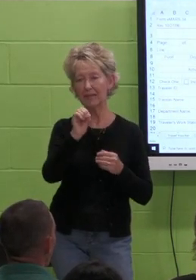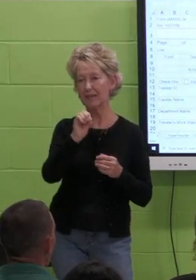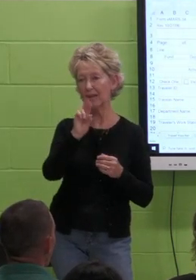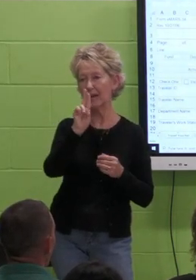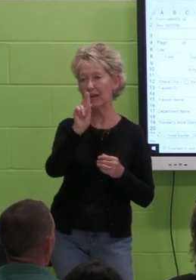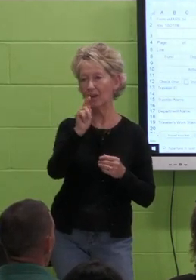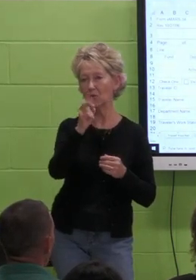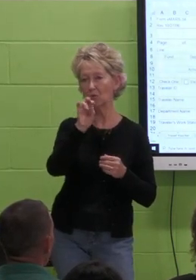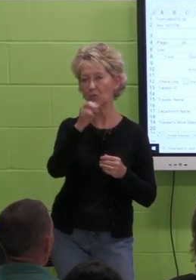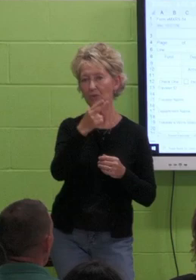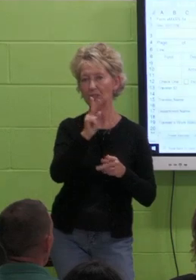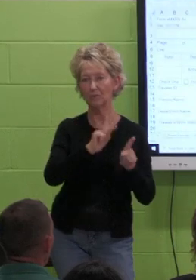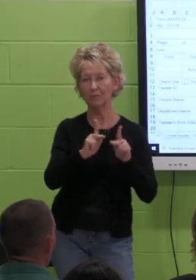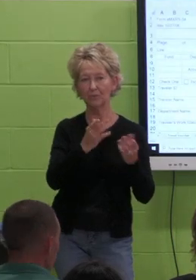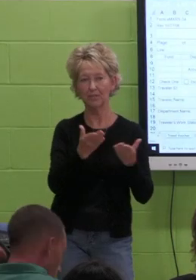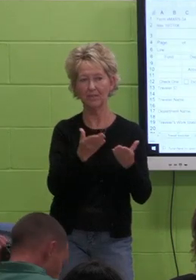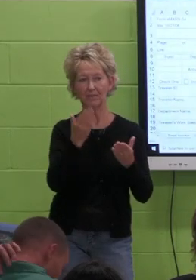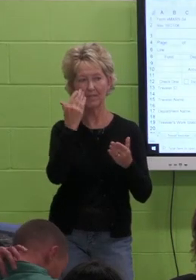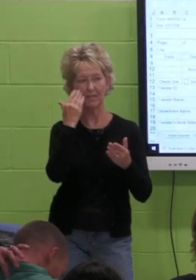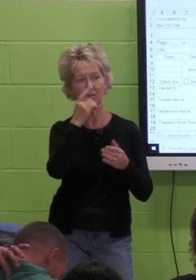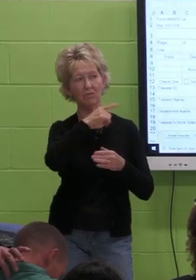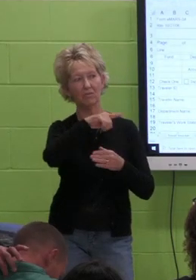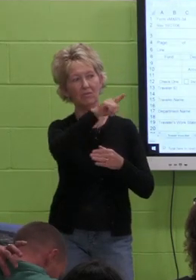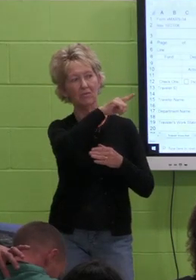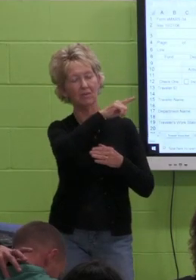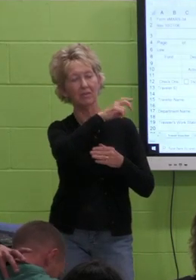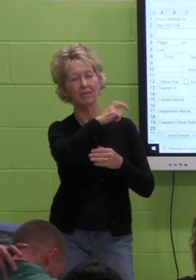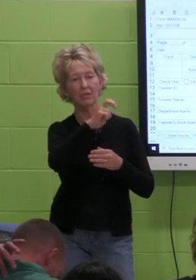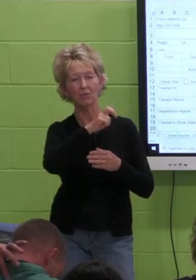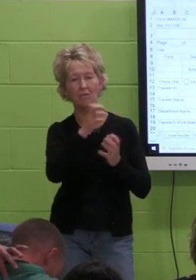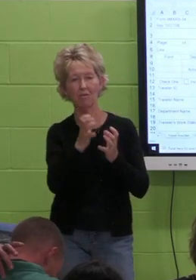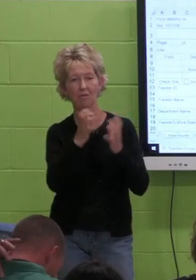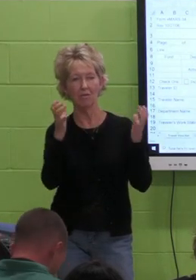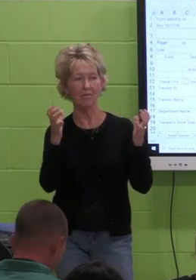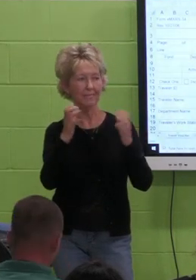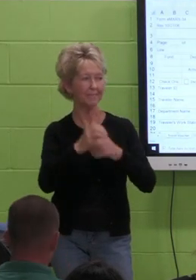some Outreach folks in because I know they're the the majority of their work is traveling